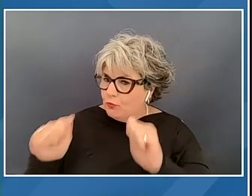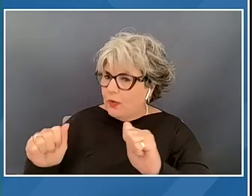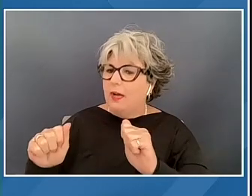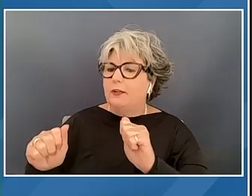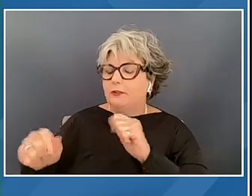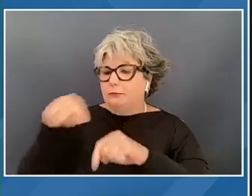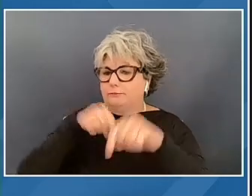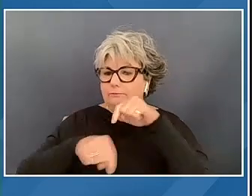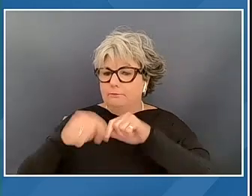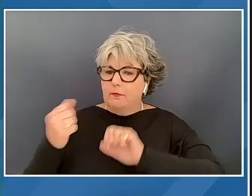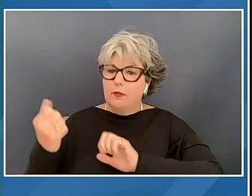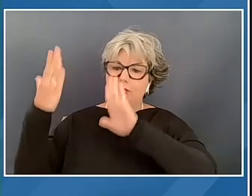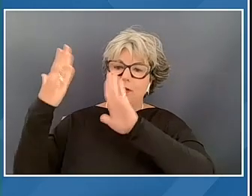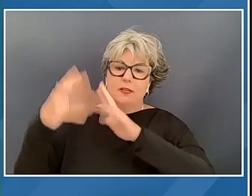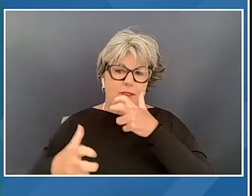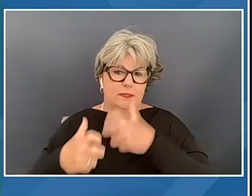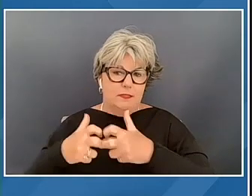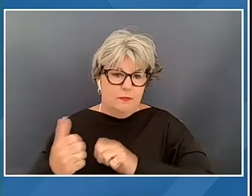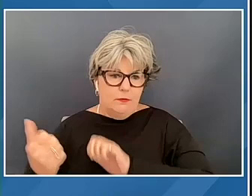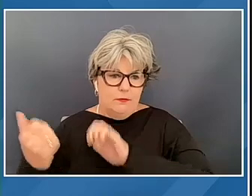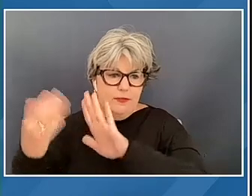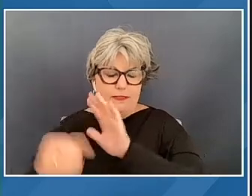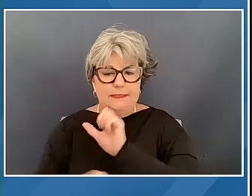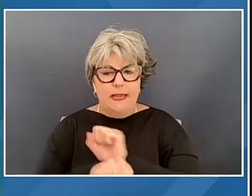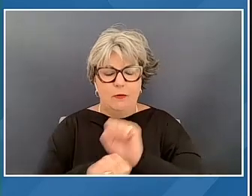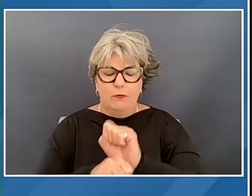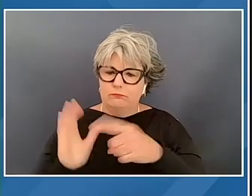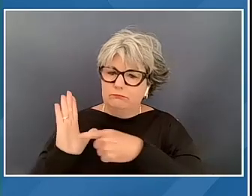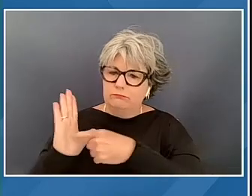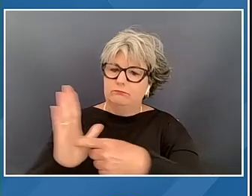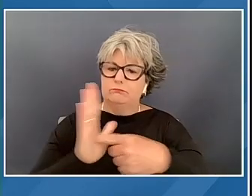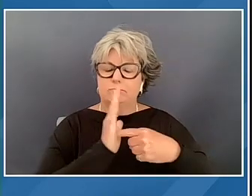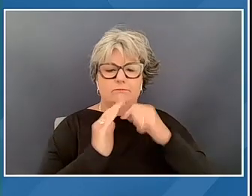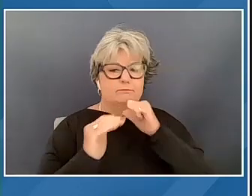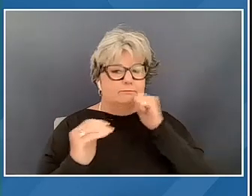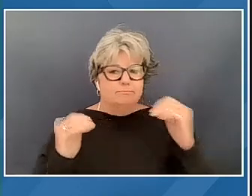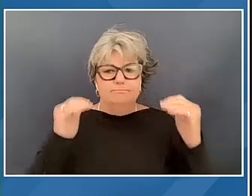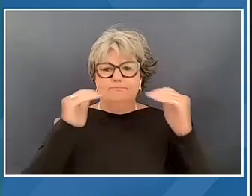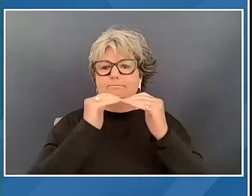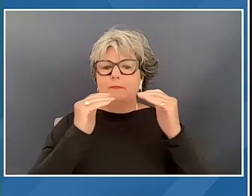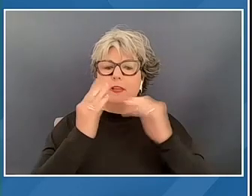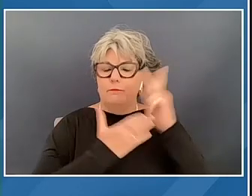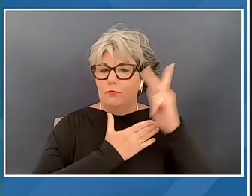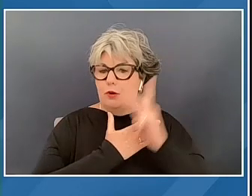these issues, our work has also demonstrated the inadequacies of existing programs for addressing the cumulative